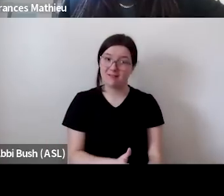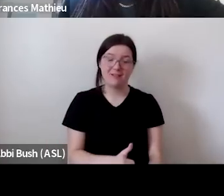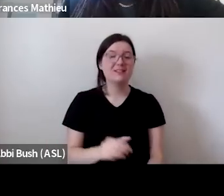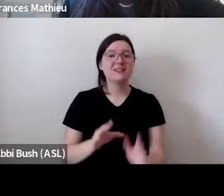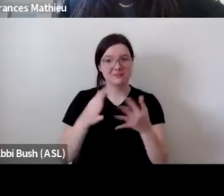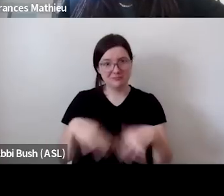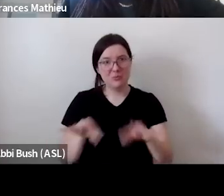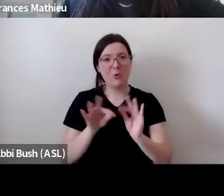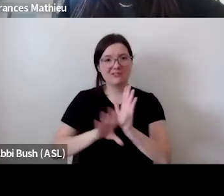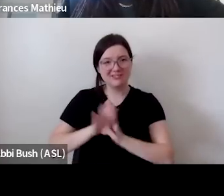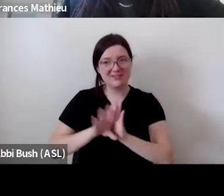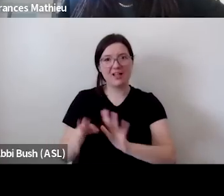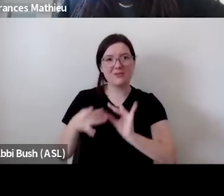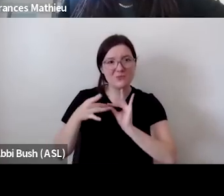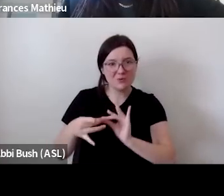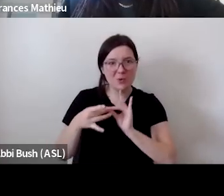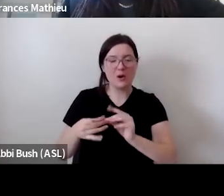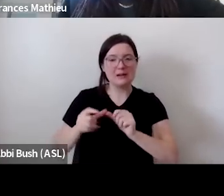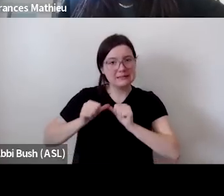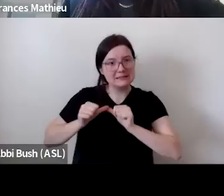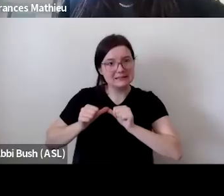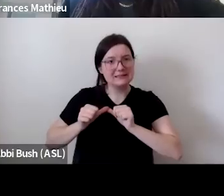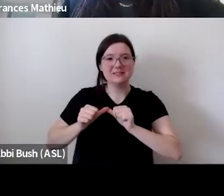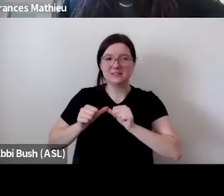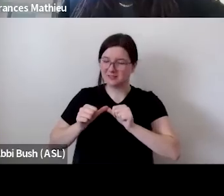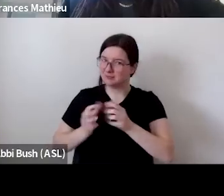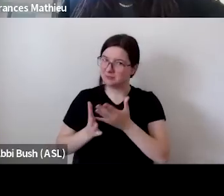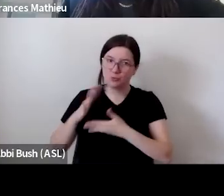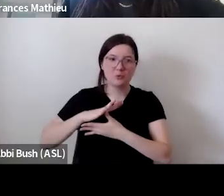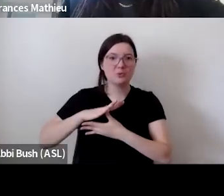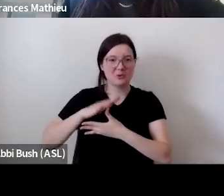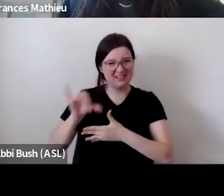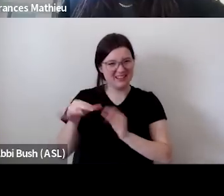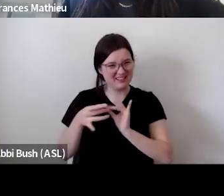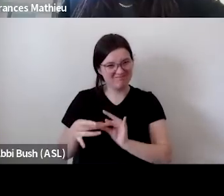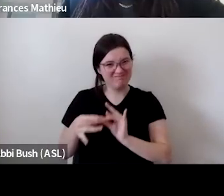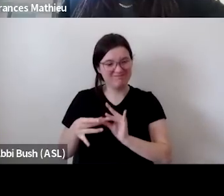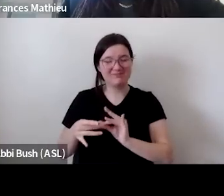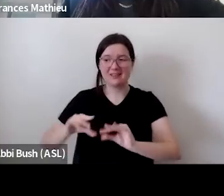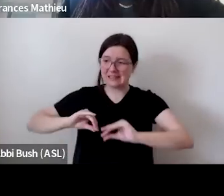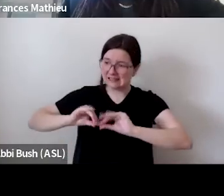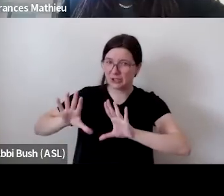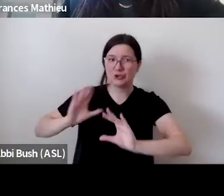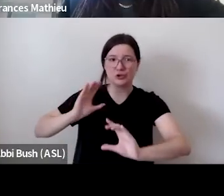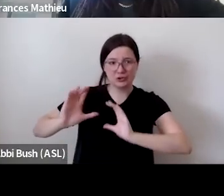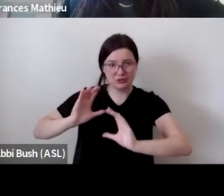Always focusing on that first and foremost, and being clear and having real small manageable steps.